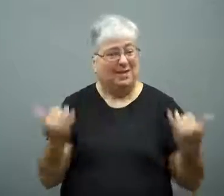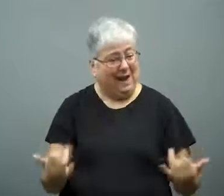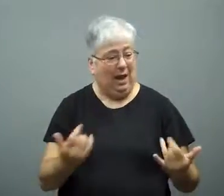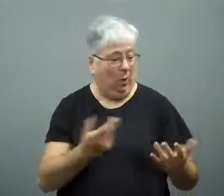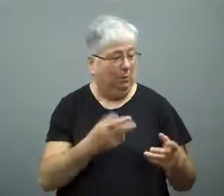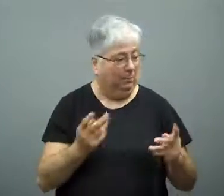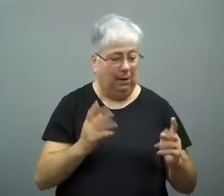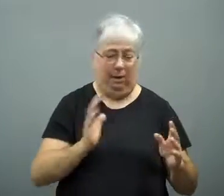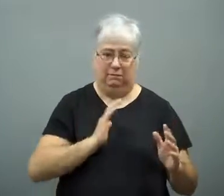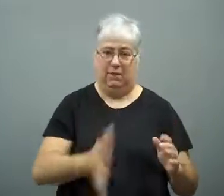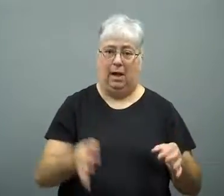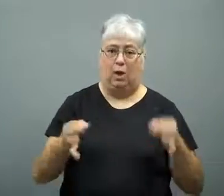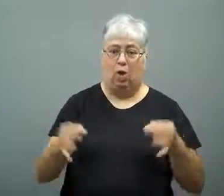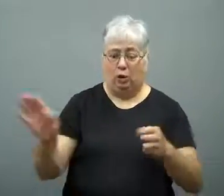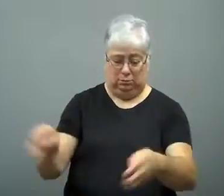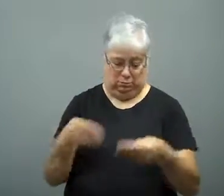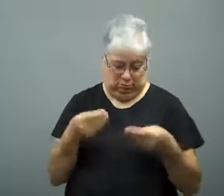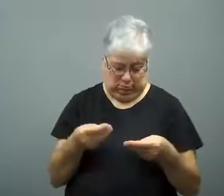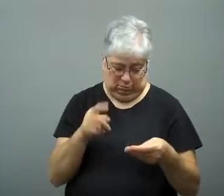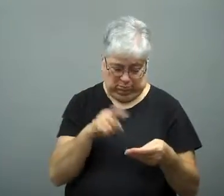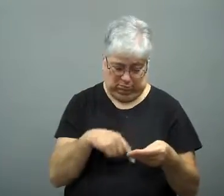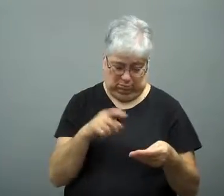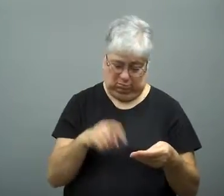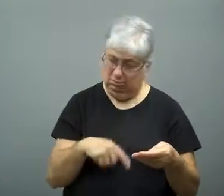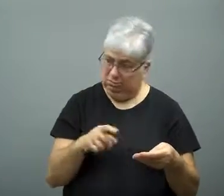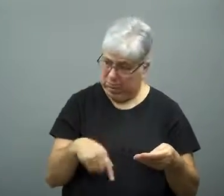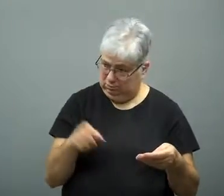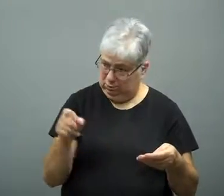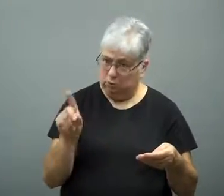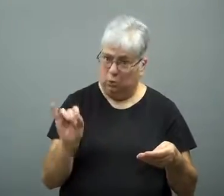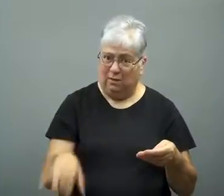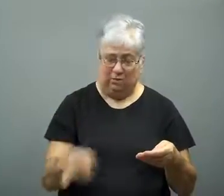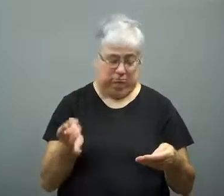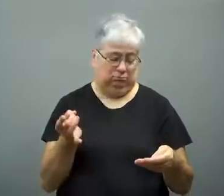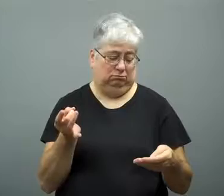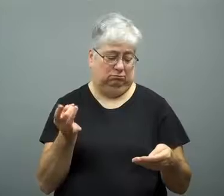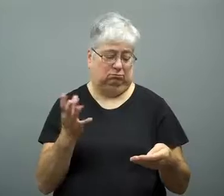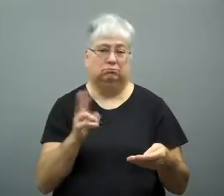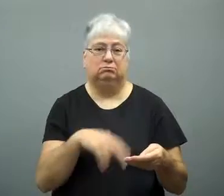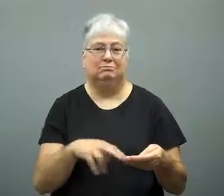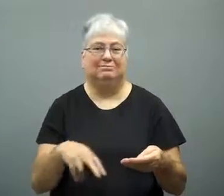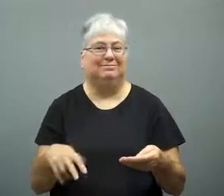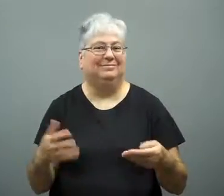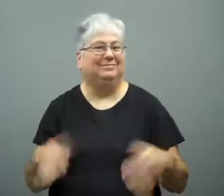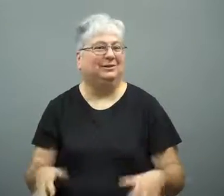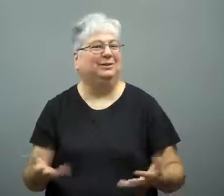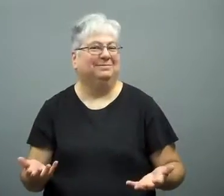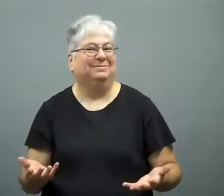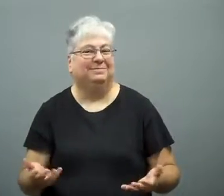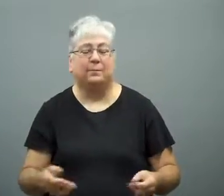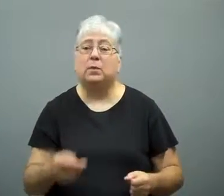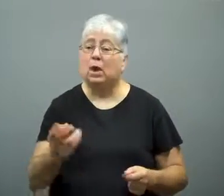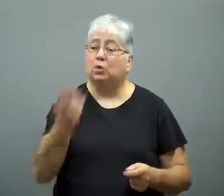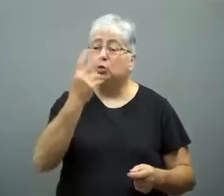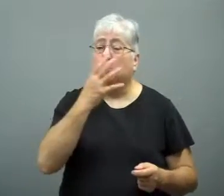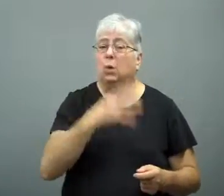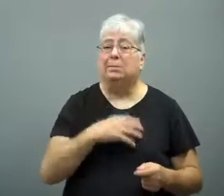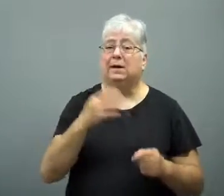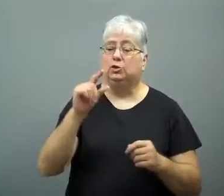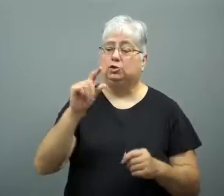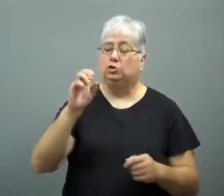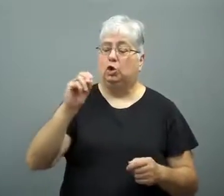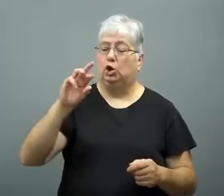Now they serve as evidence.